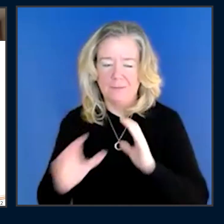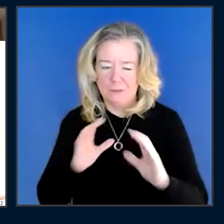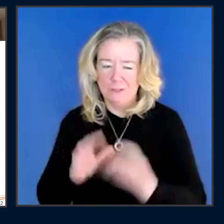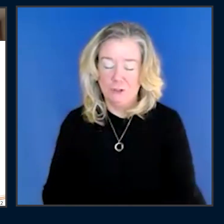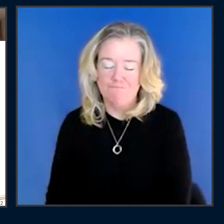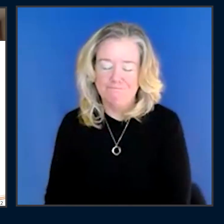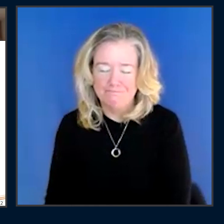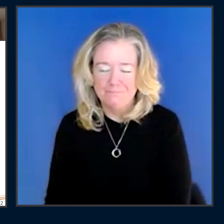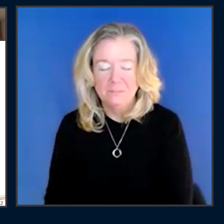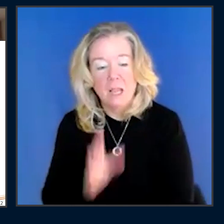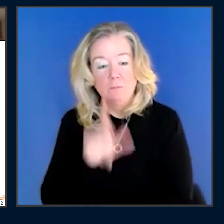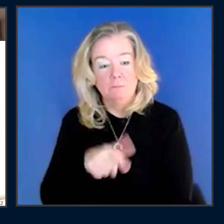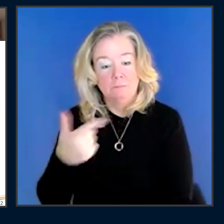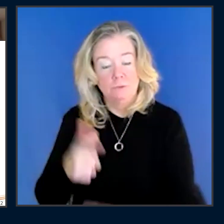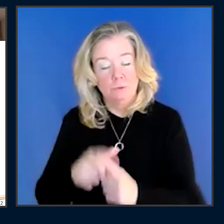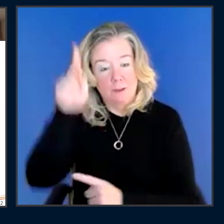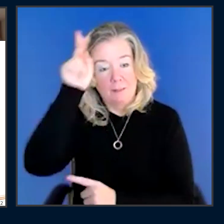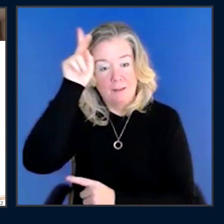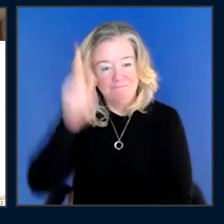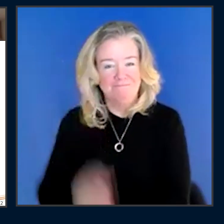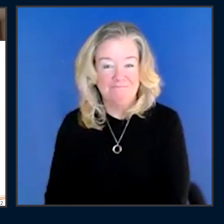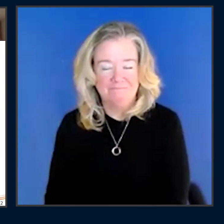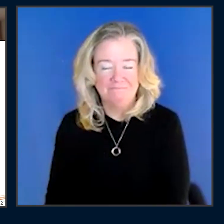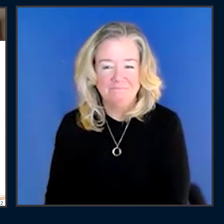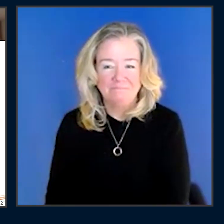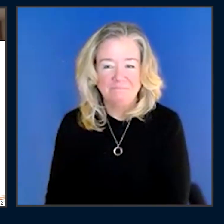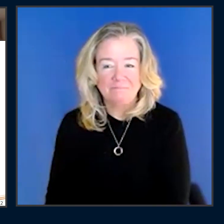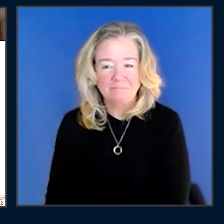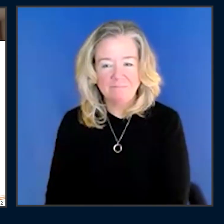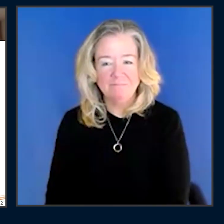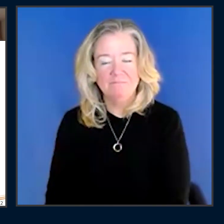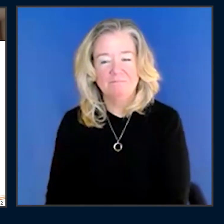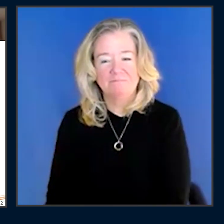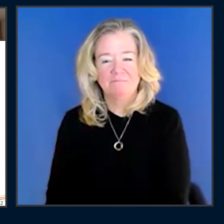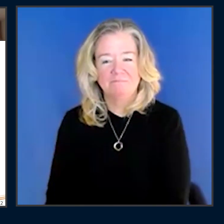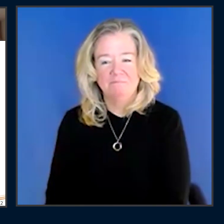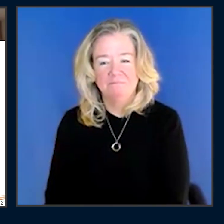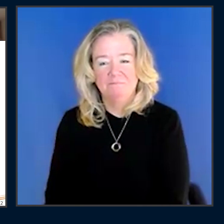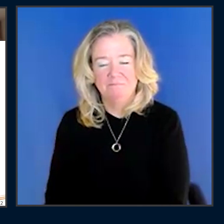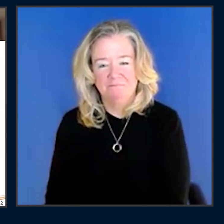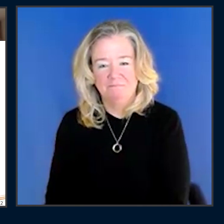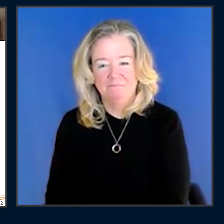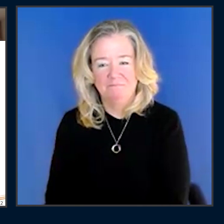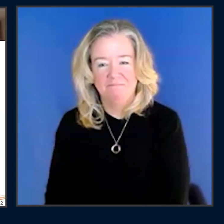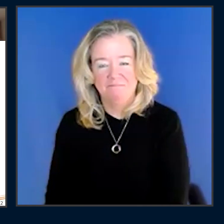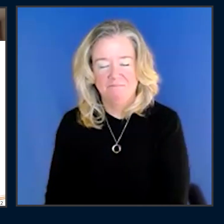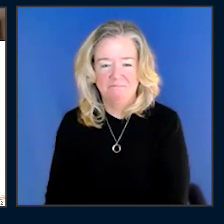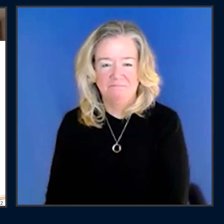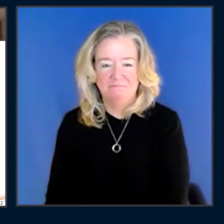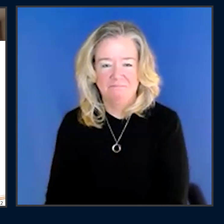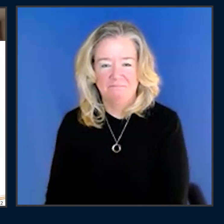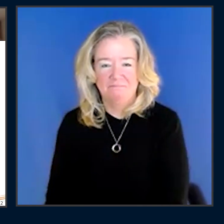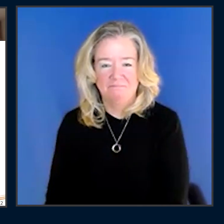And I will hand it back to you, Kelly.